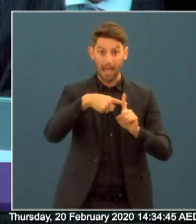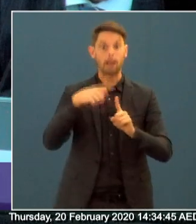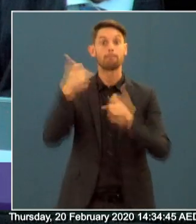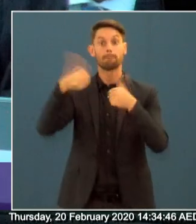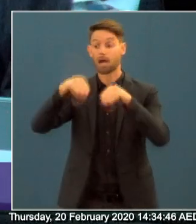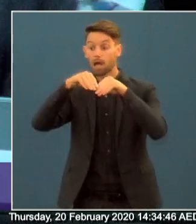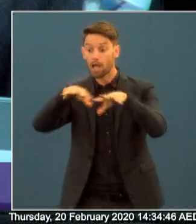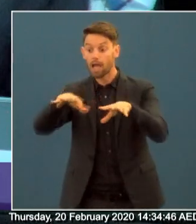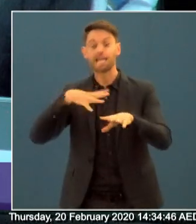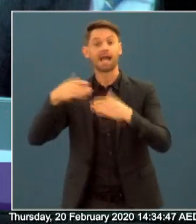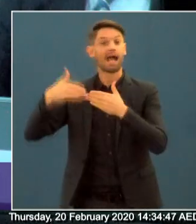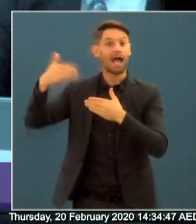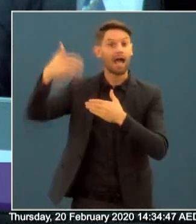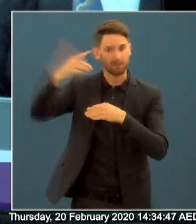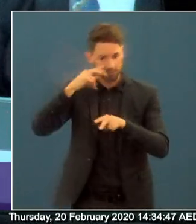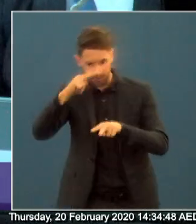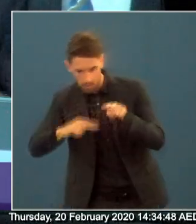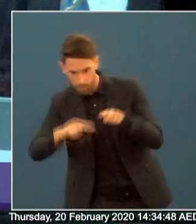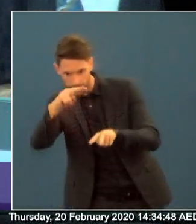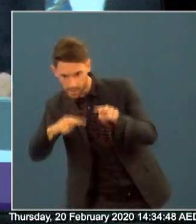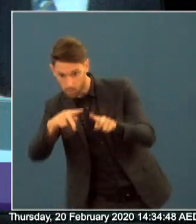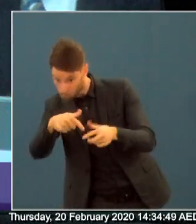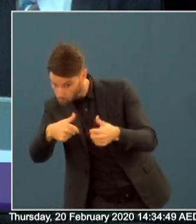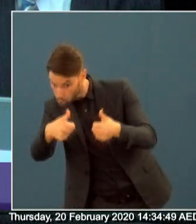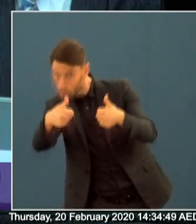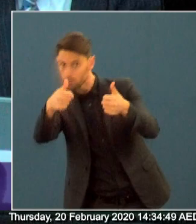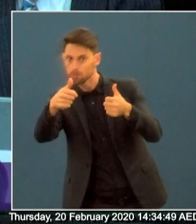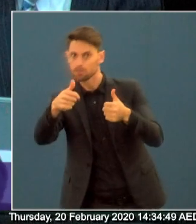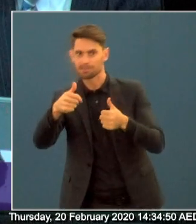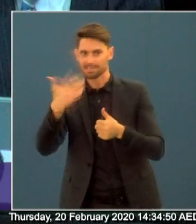And I think the Commissioners have asked you about that during the course of your evidence.